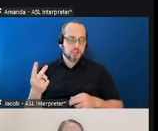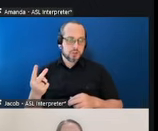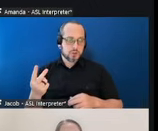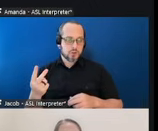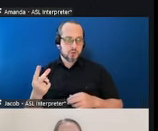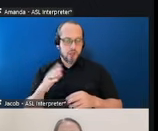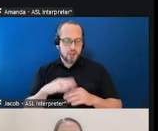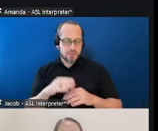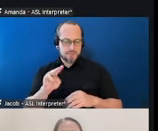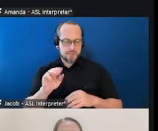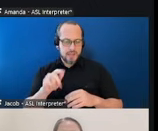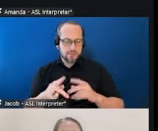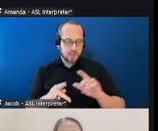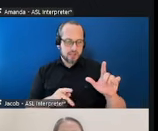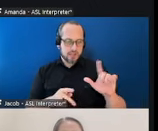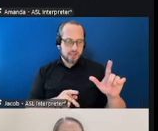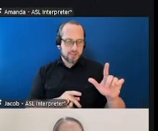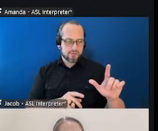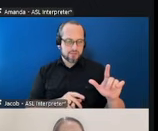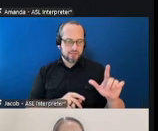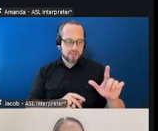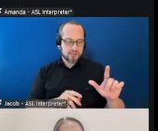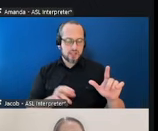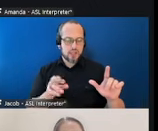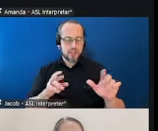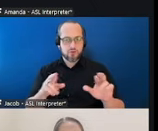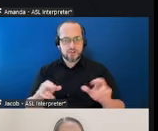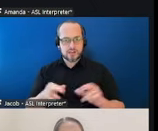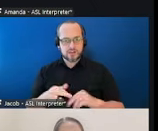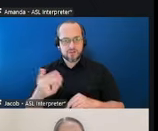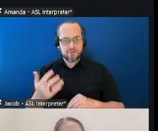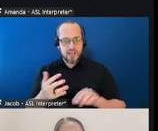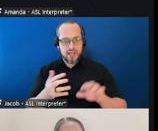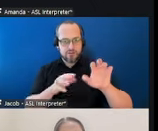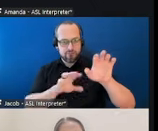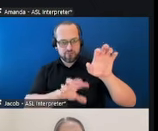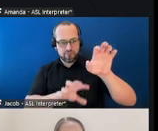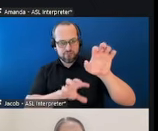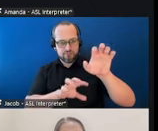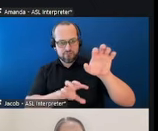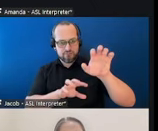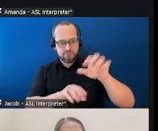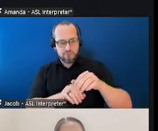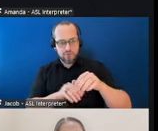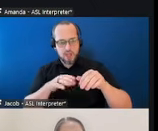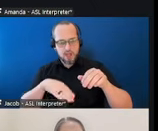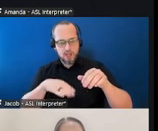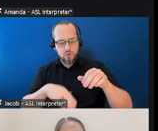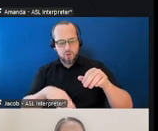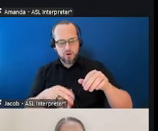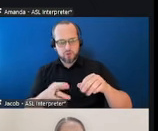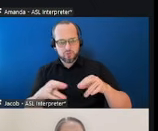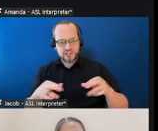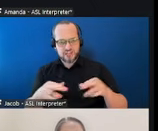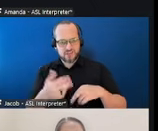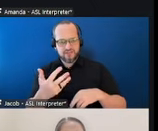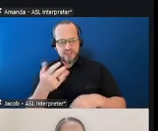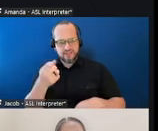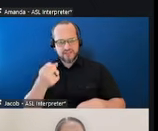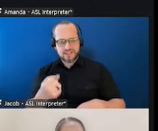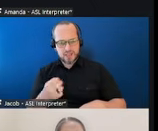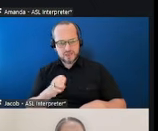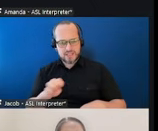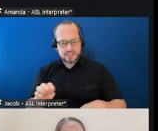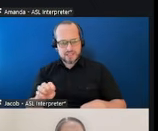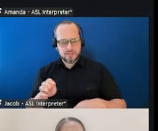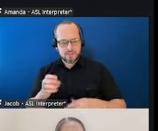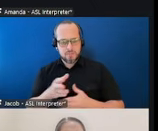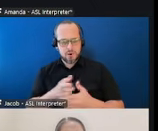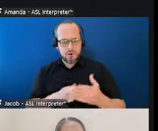map on the left uh and region five uh on the lower part of the southeastern part of the state. Um,